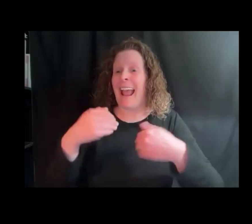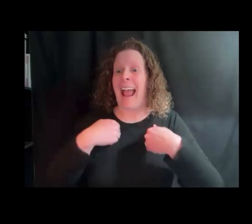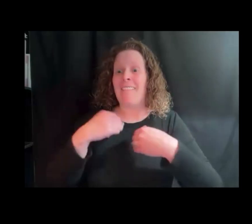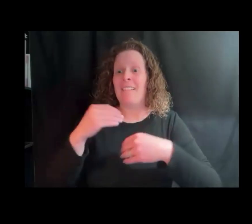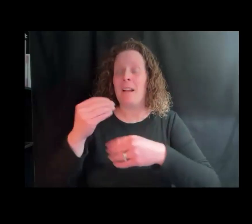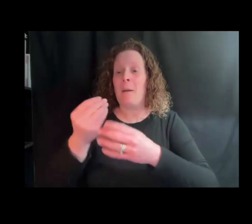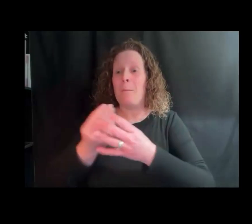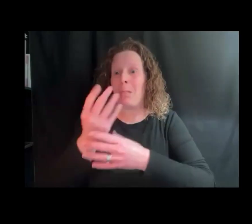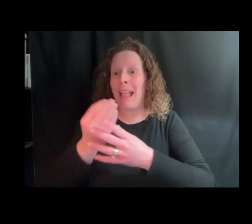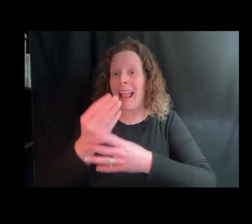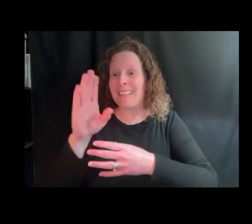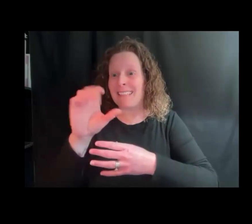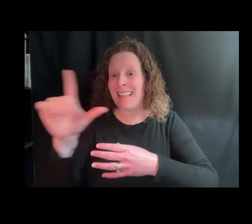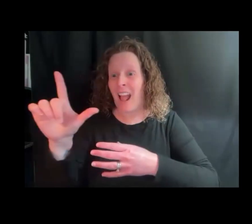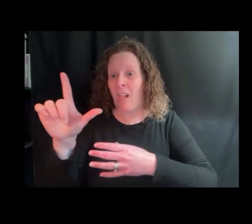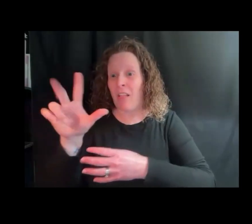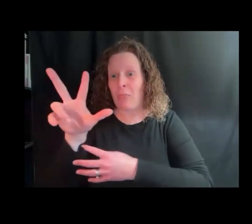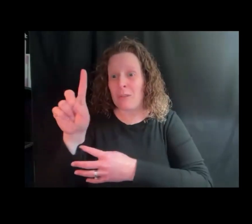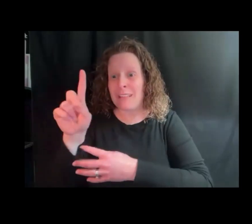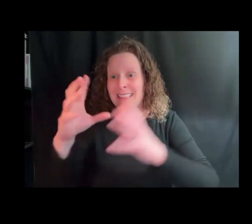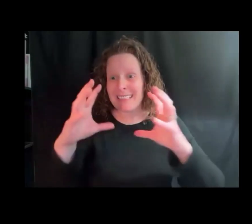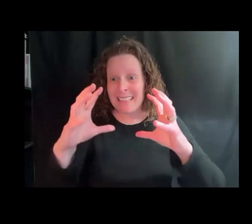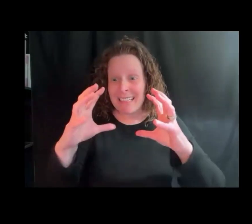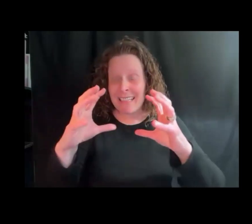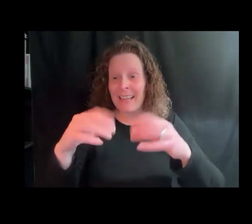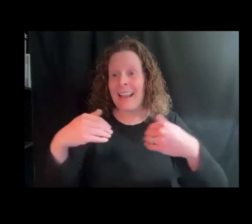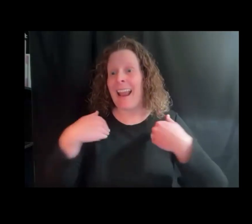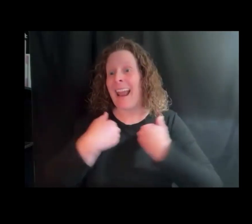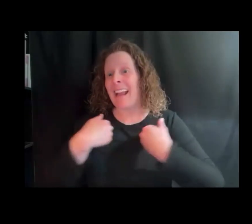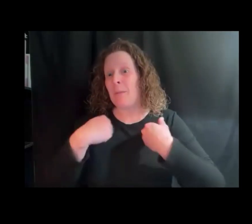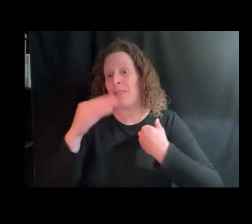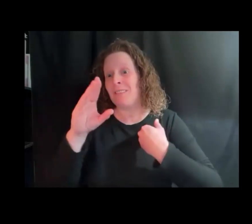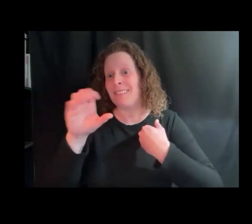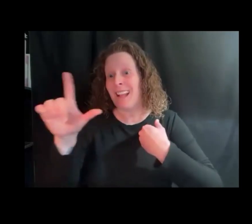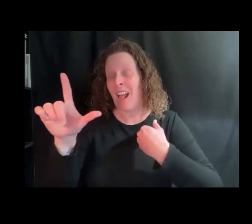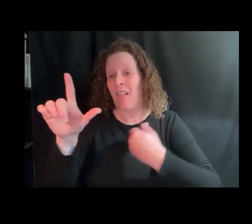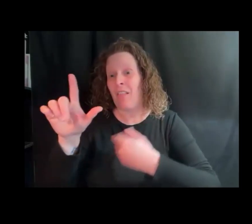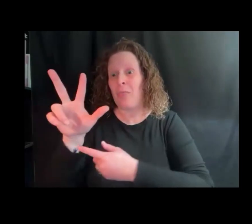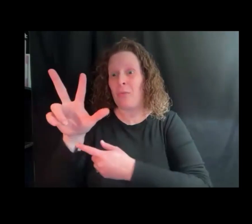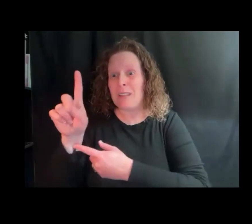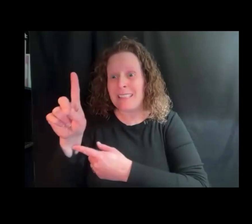and use them for free right? It has plant cell 3D